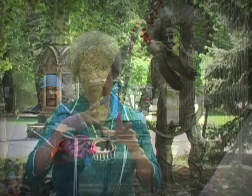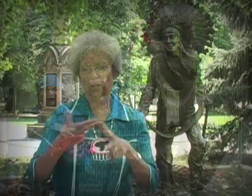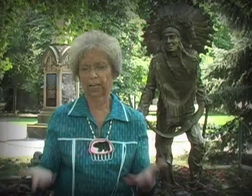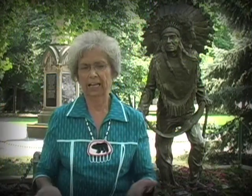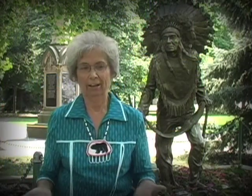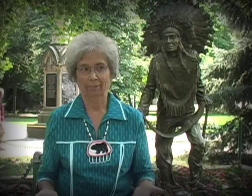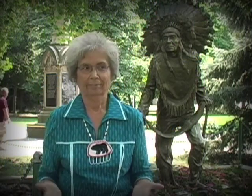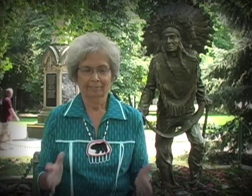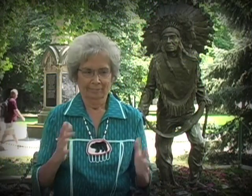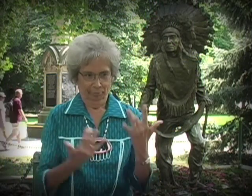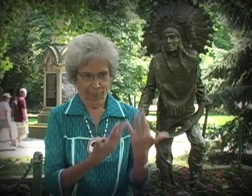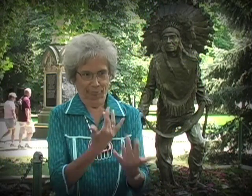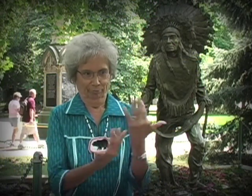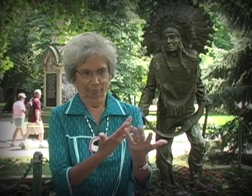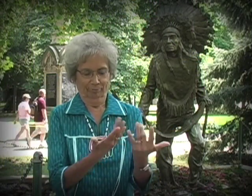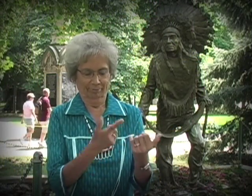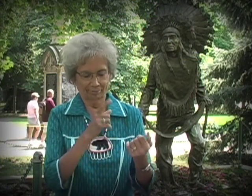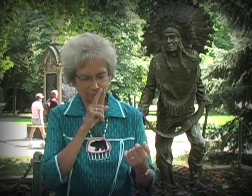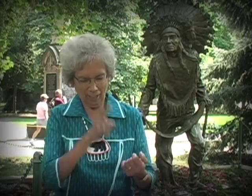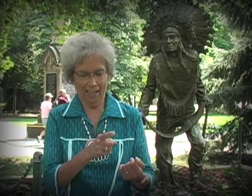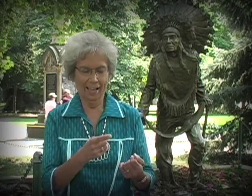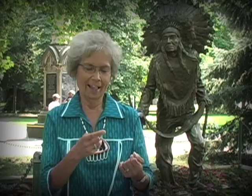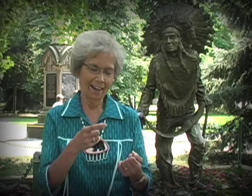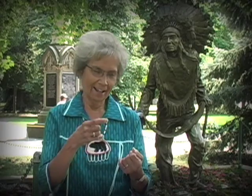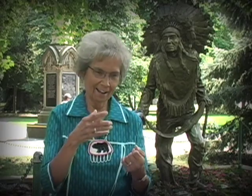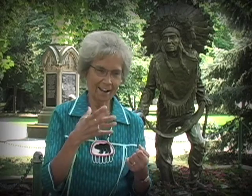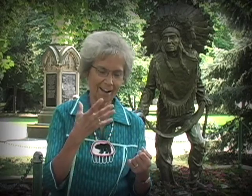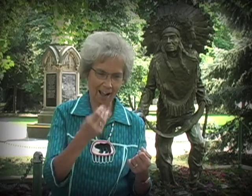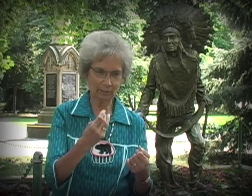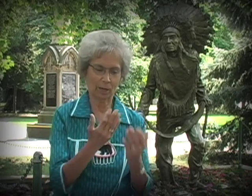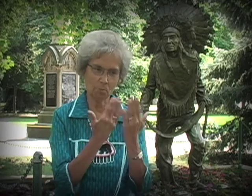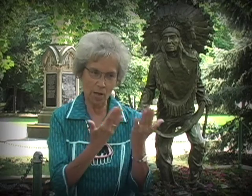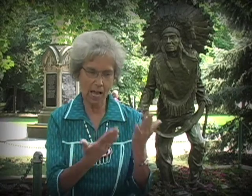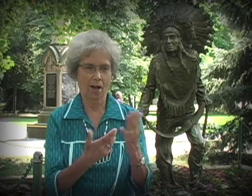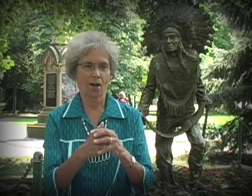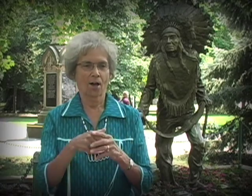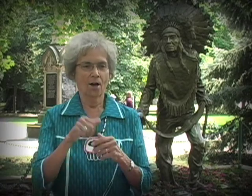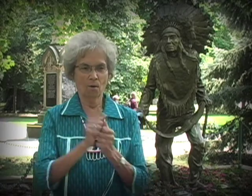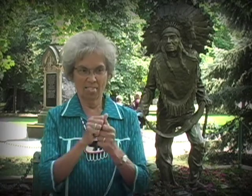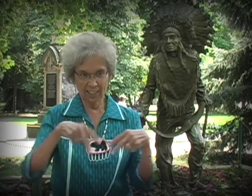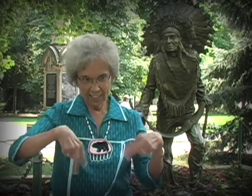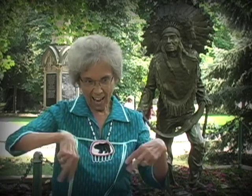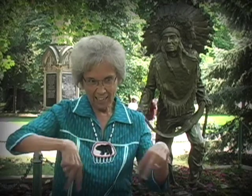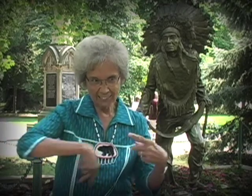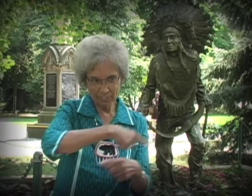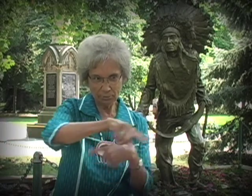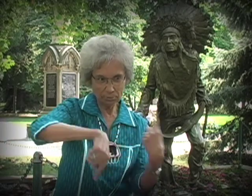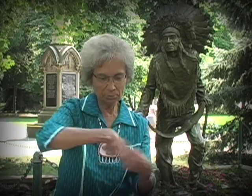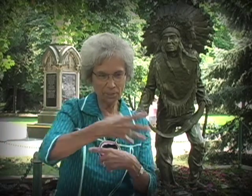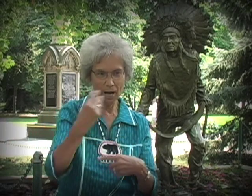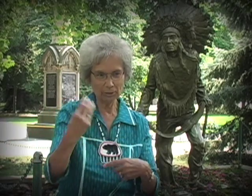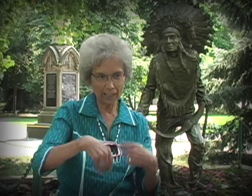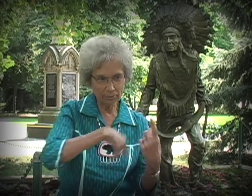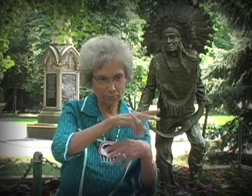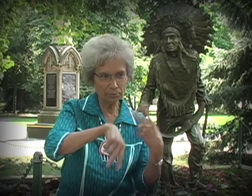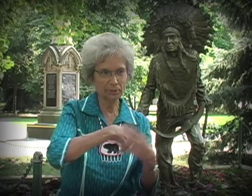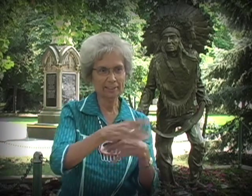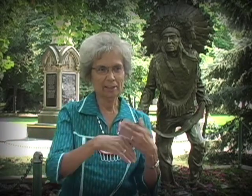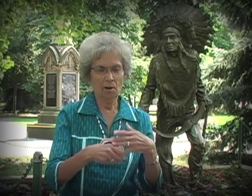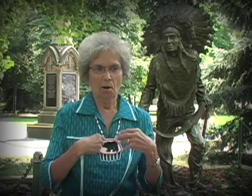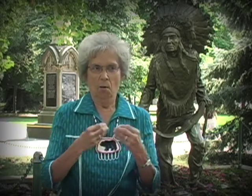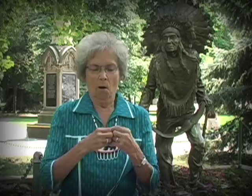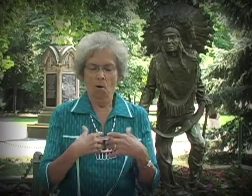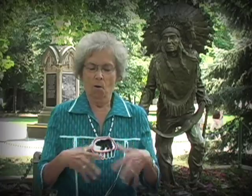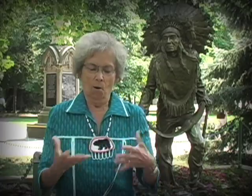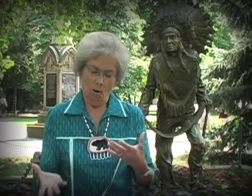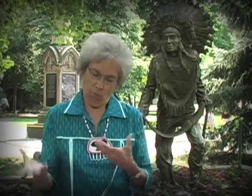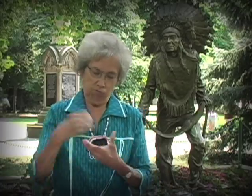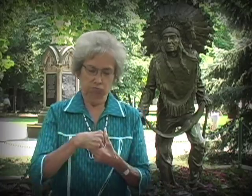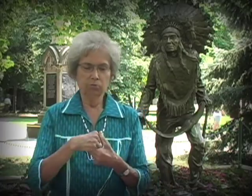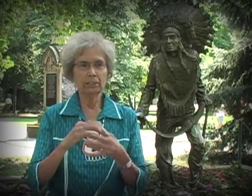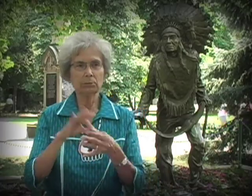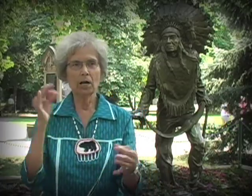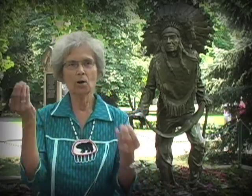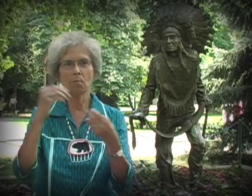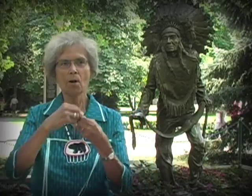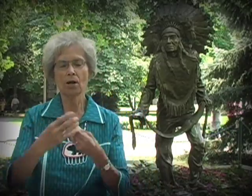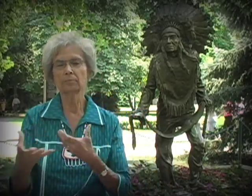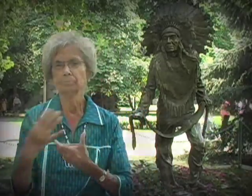Here it has a real fire and prayers, dancing circle, and more. Those things make us feel more spiritual when we are being involved.